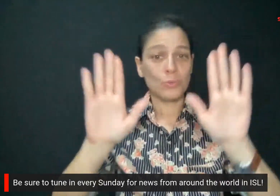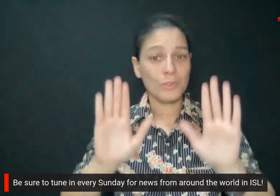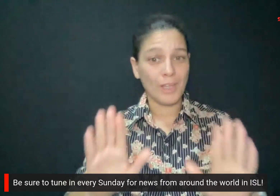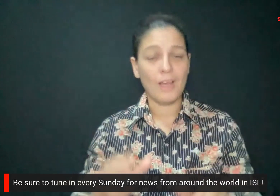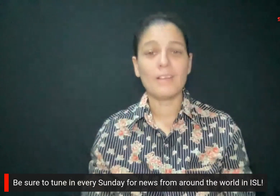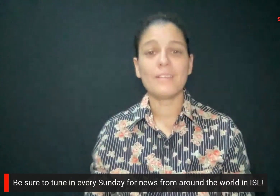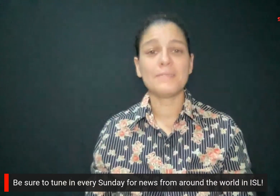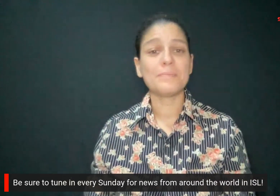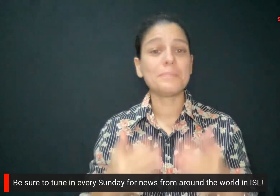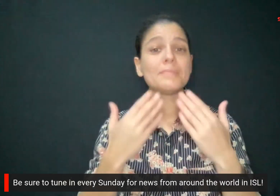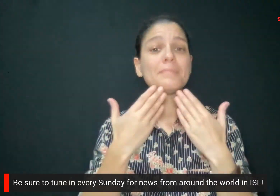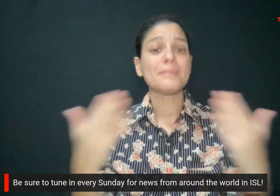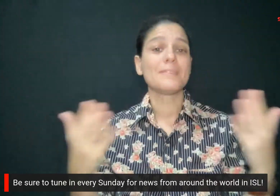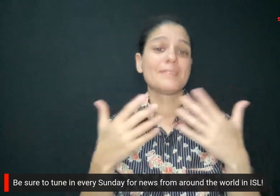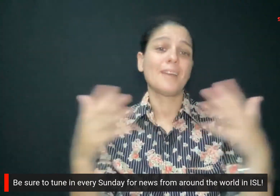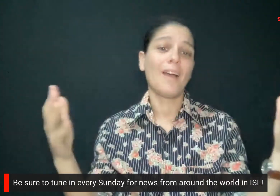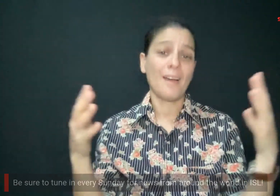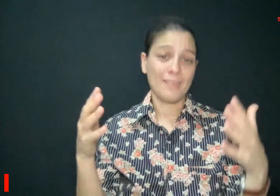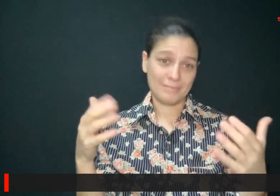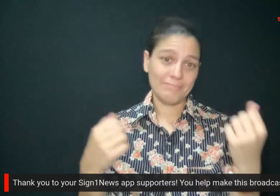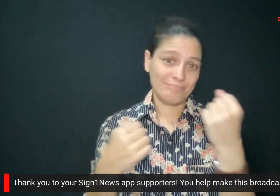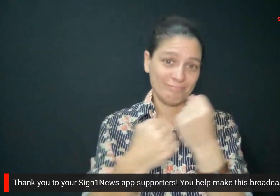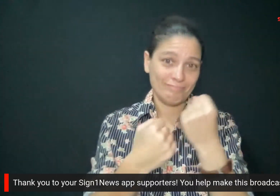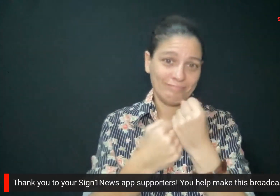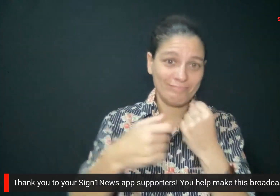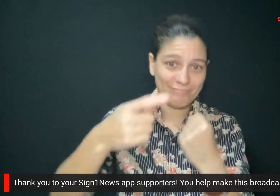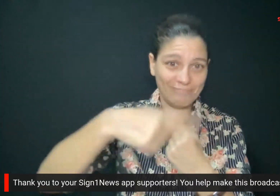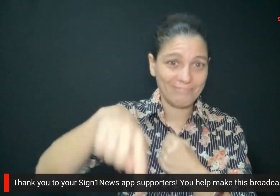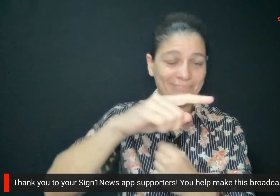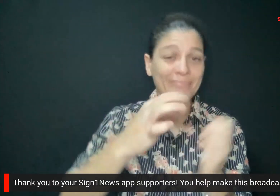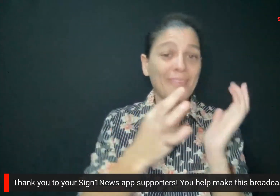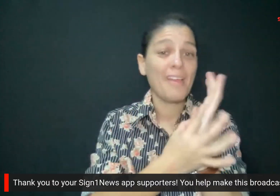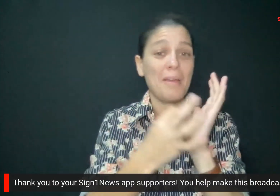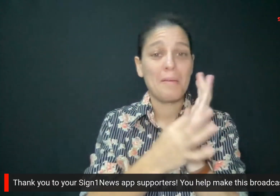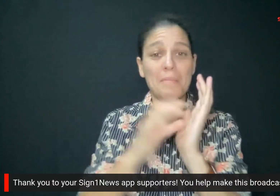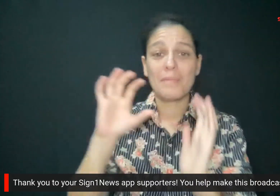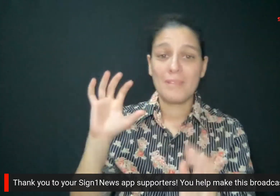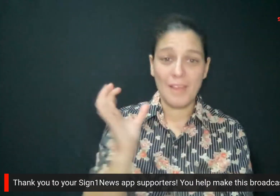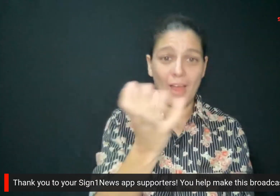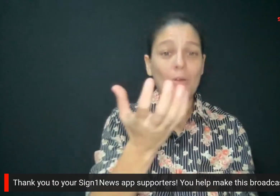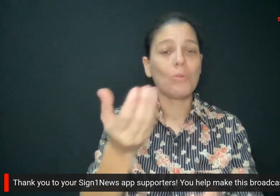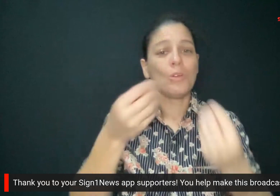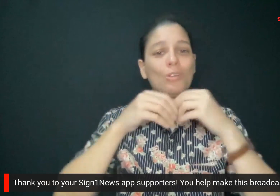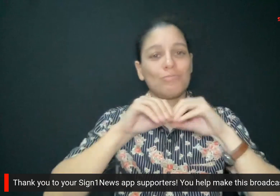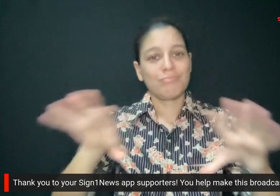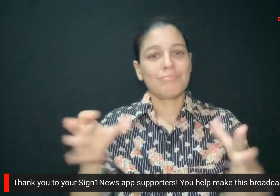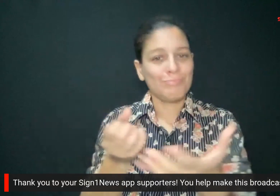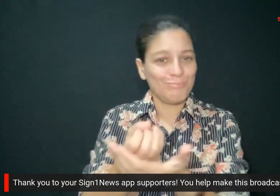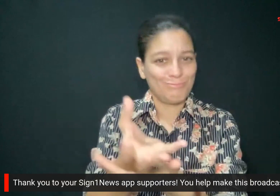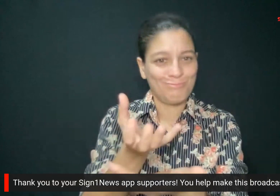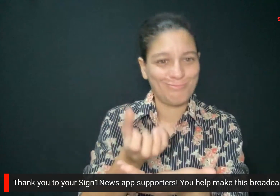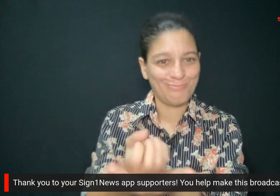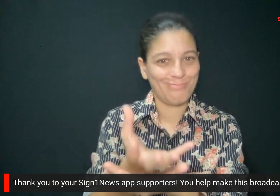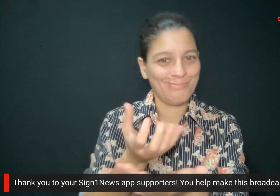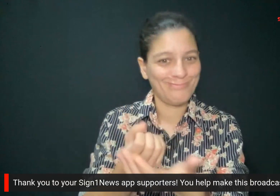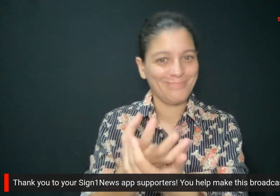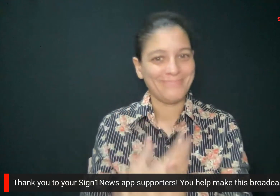big thank you to our Sign1News app supporters you help make this broadcast happen you can